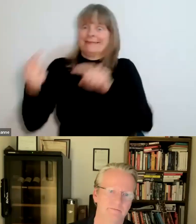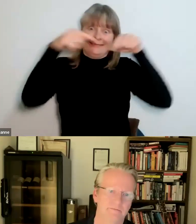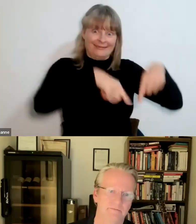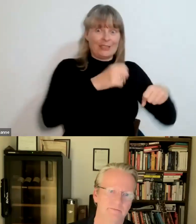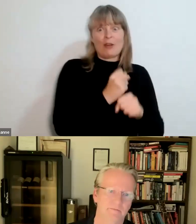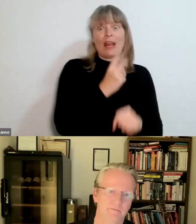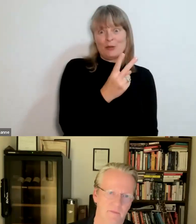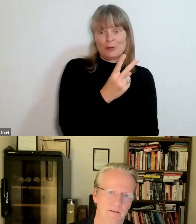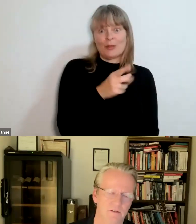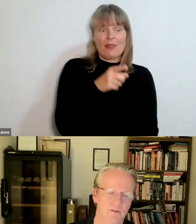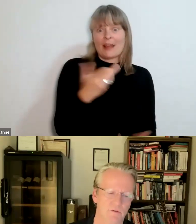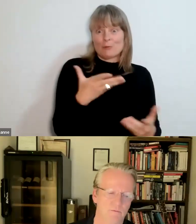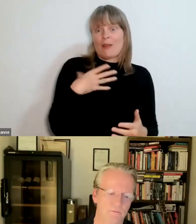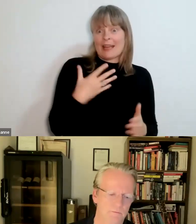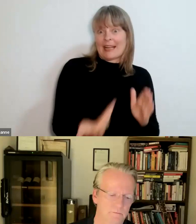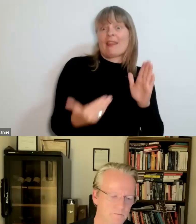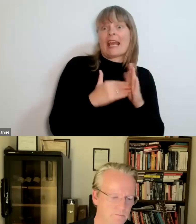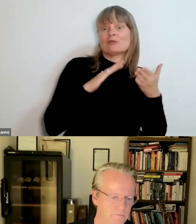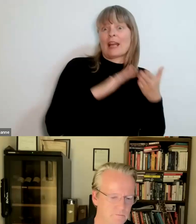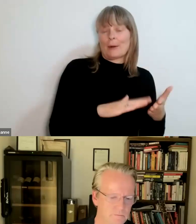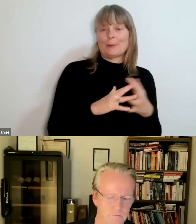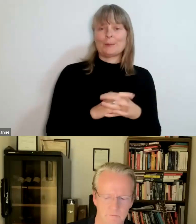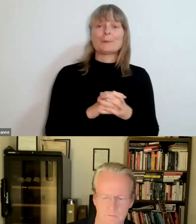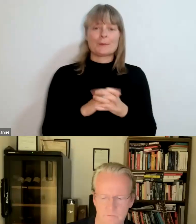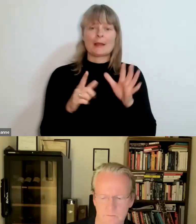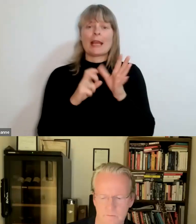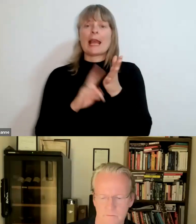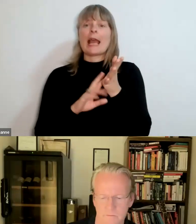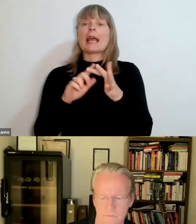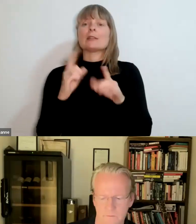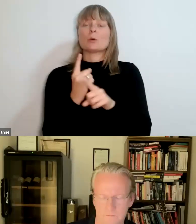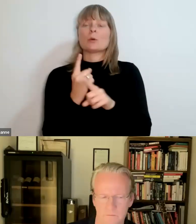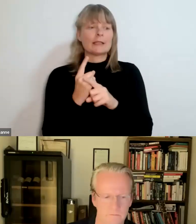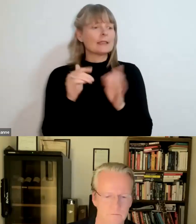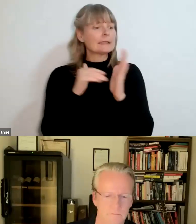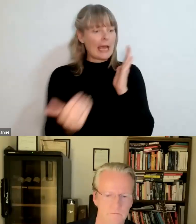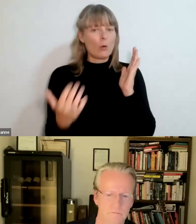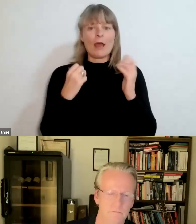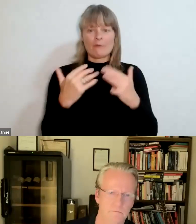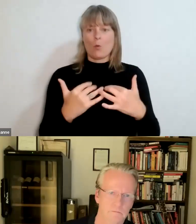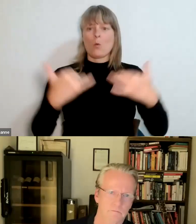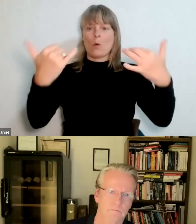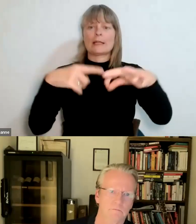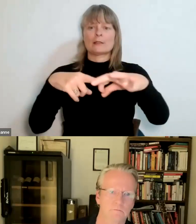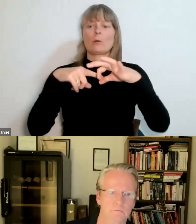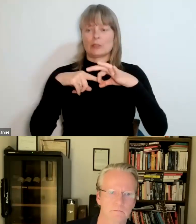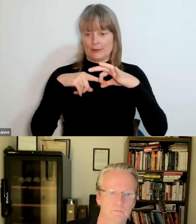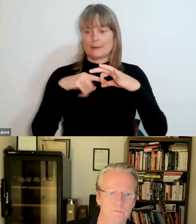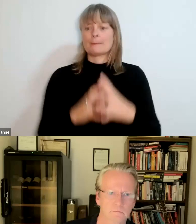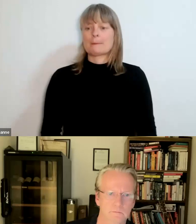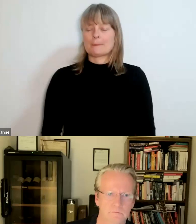didn't read when they got to 15, they didn't read when they were in grade 2